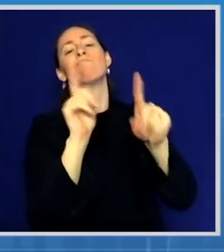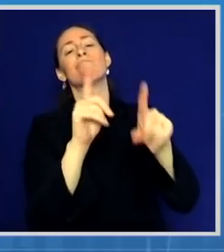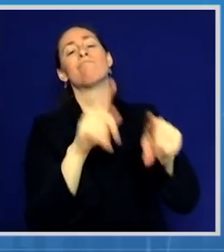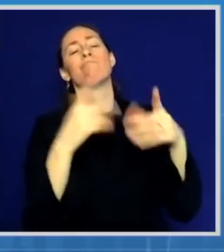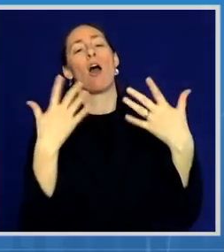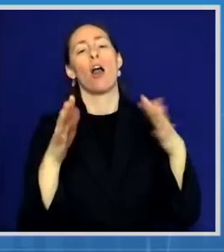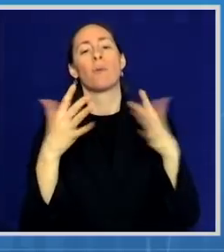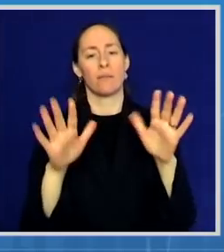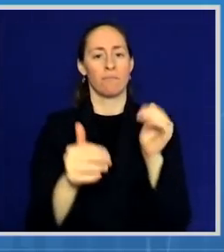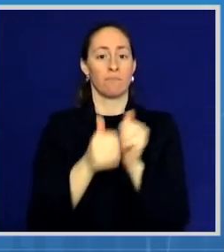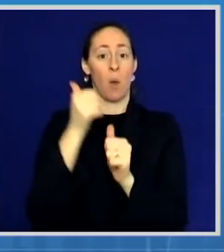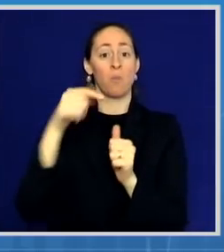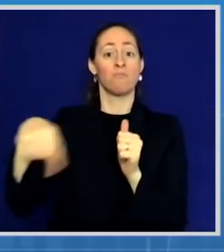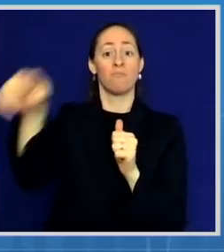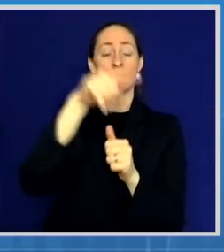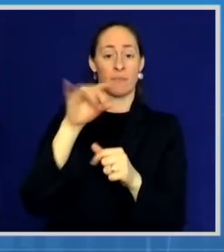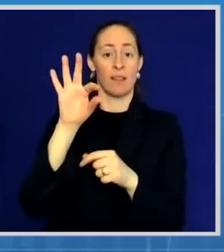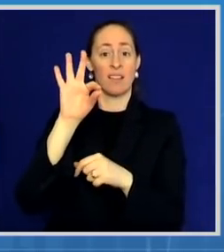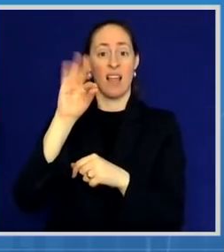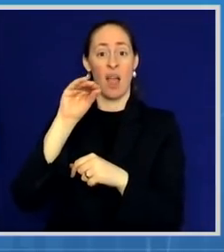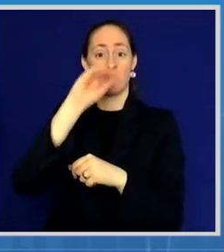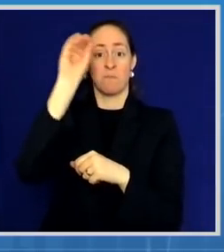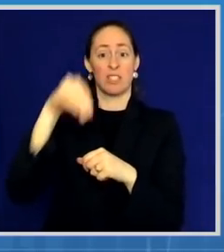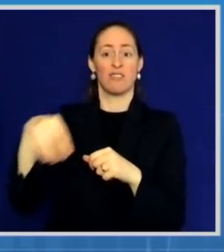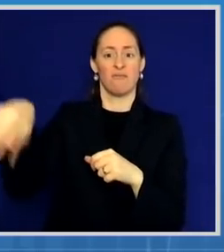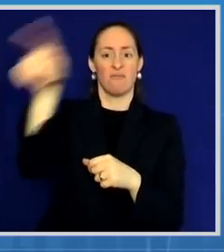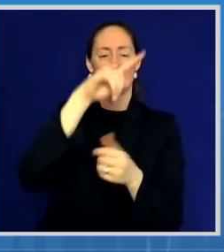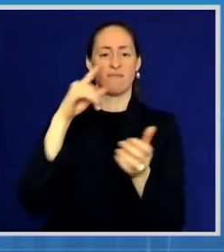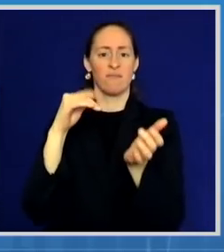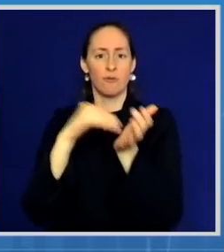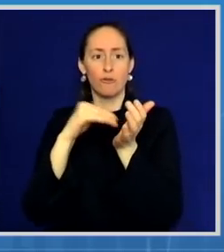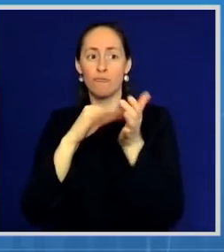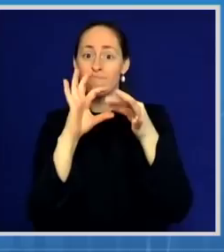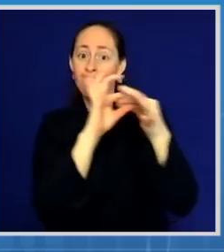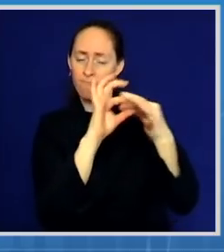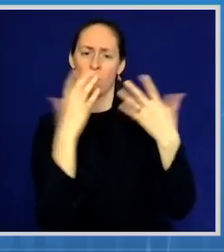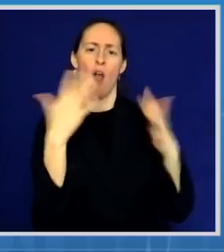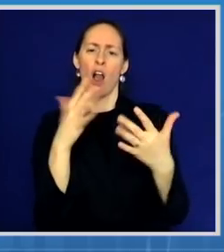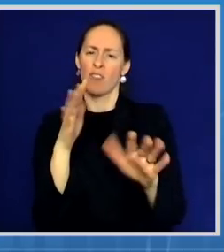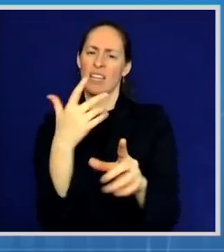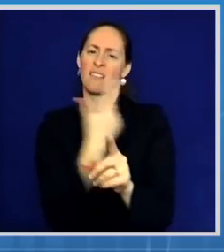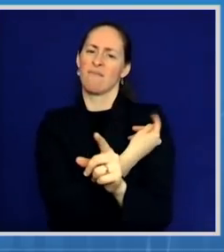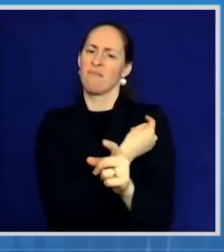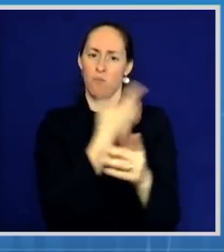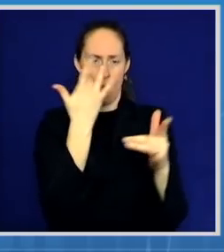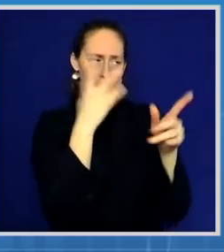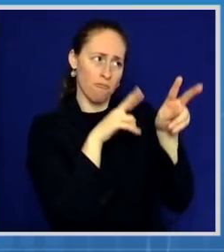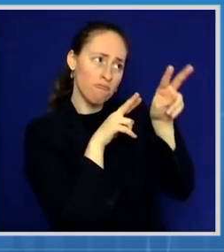their first dose of vaccine and people locally trust and look to their doctors and nurses and other healthcare providers.